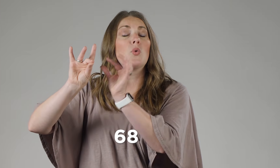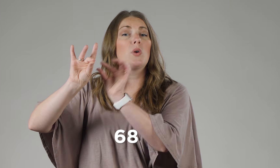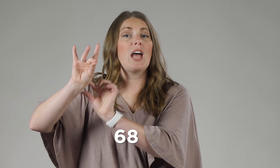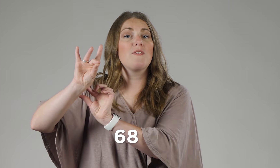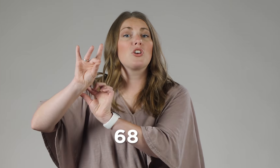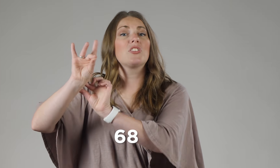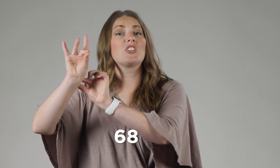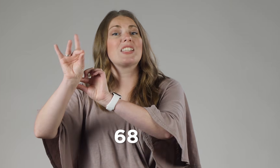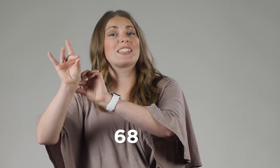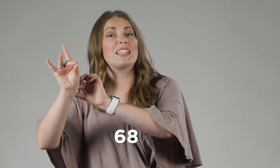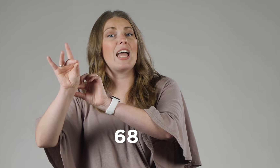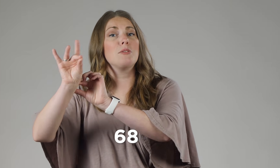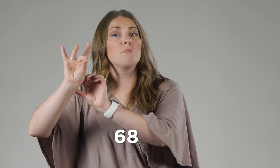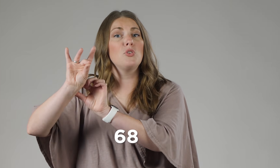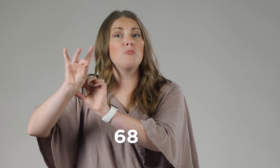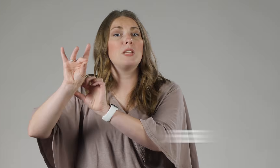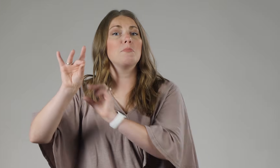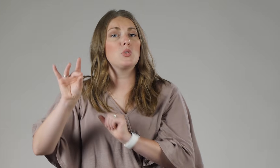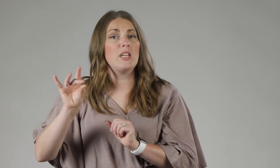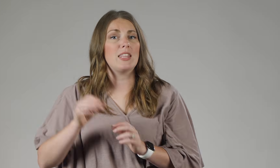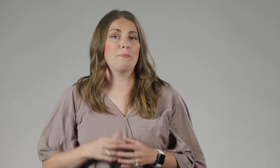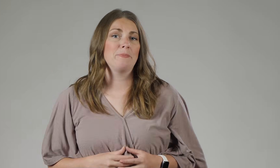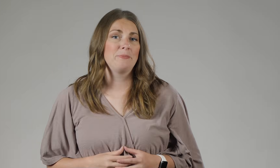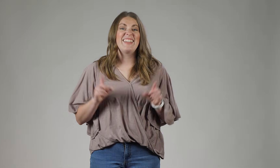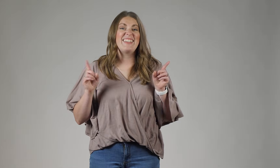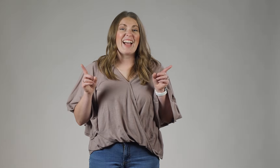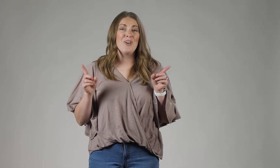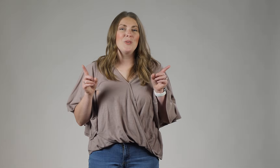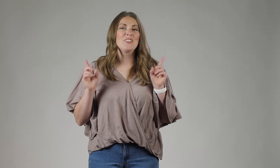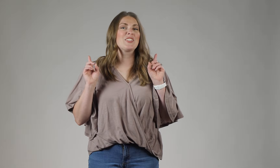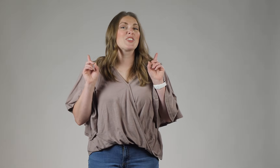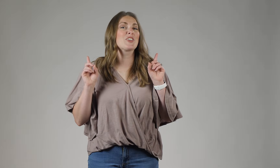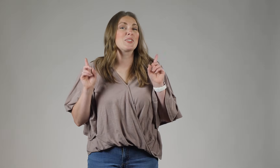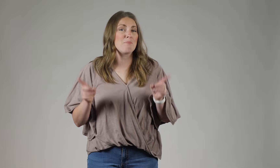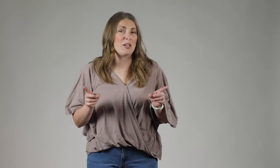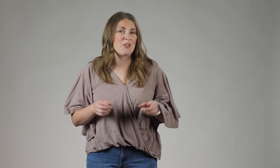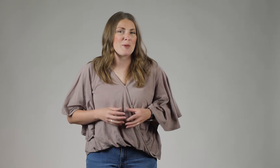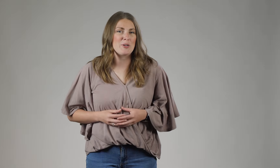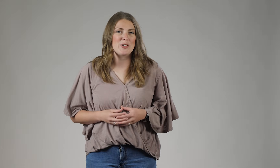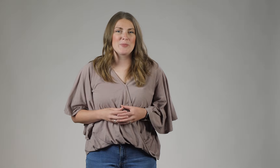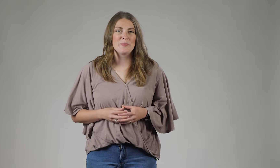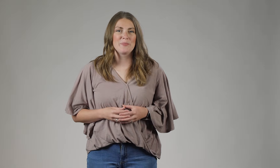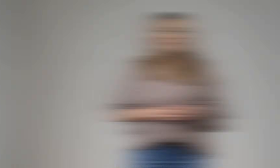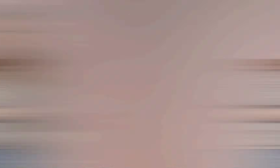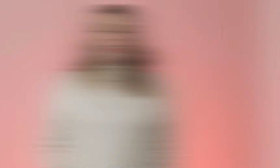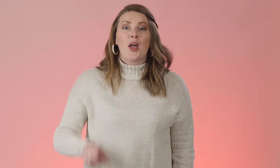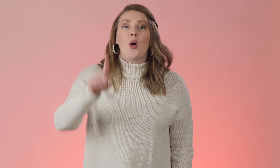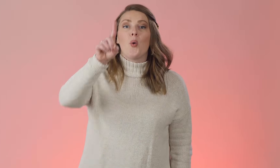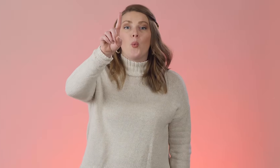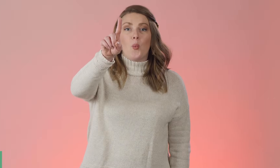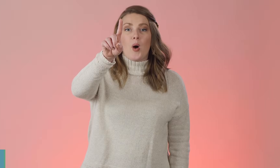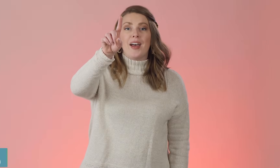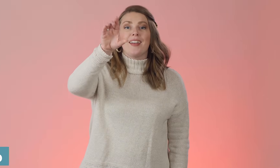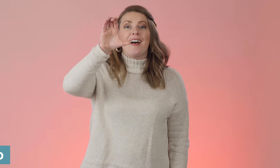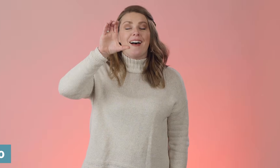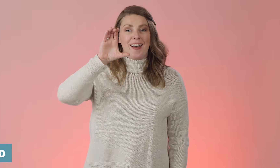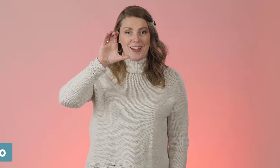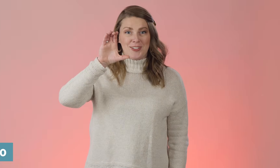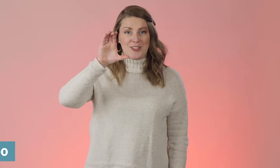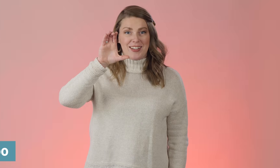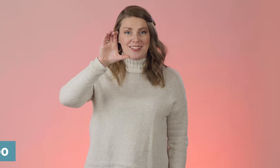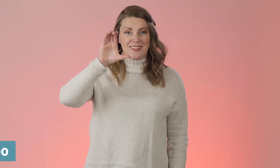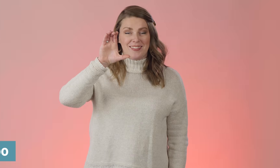whenever there's a slight movement between them. Now let's look at some bigger numbers one-hundred,